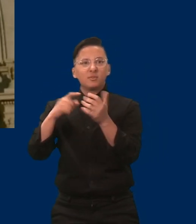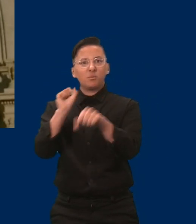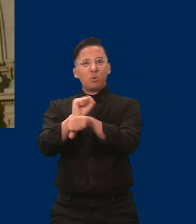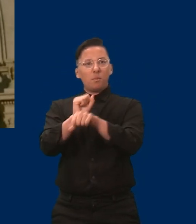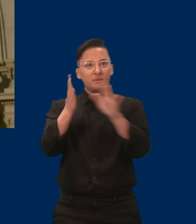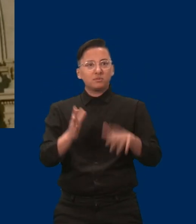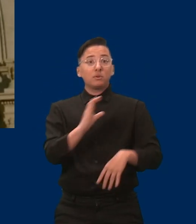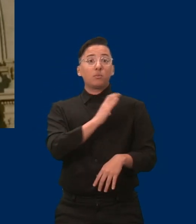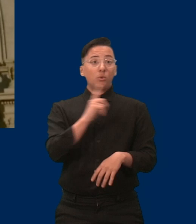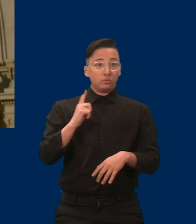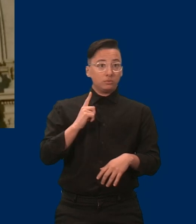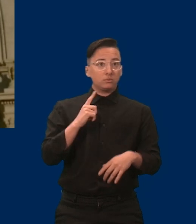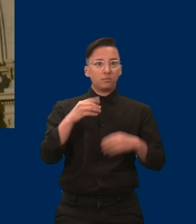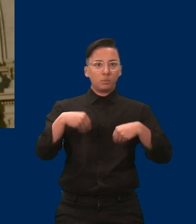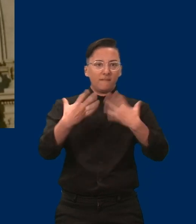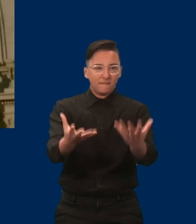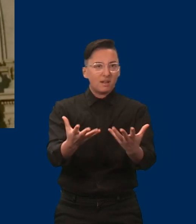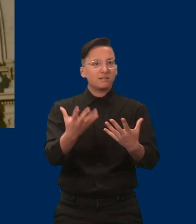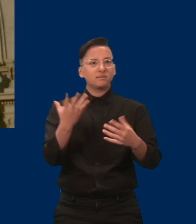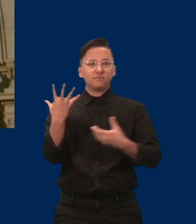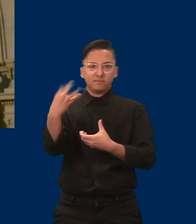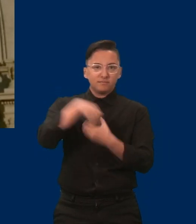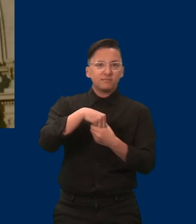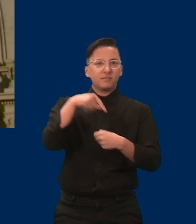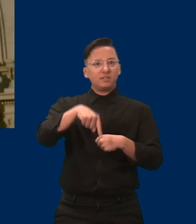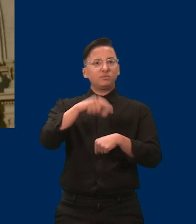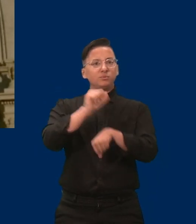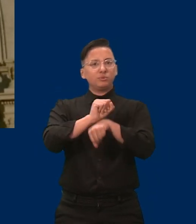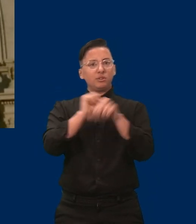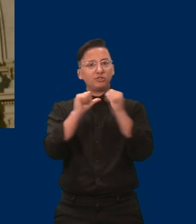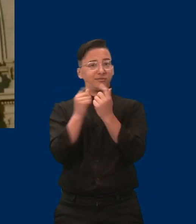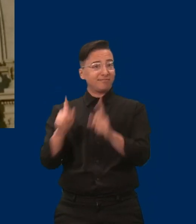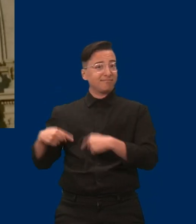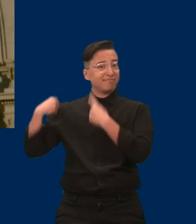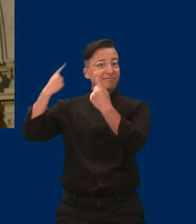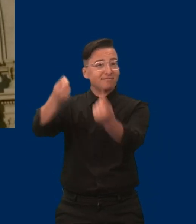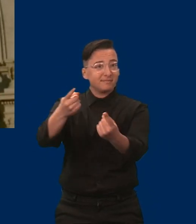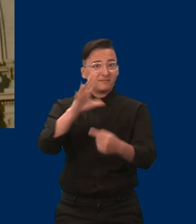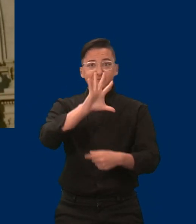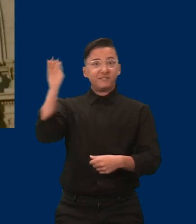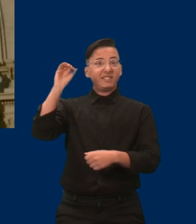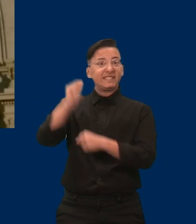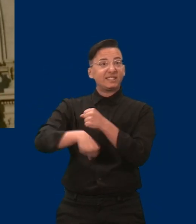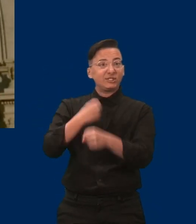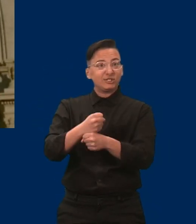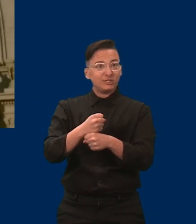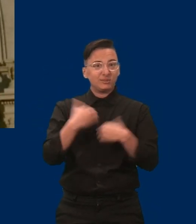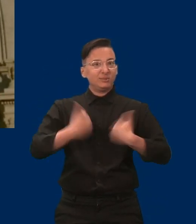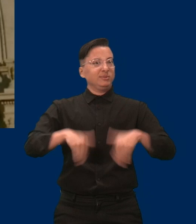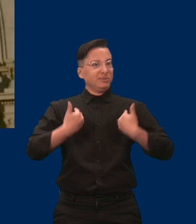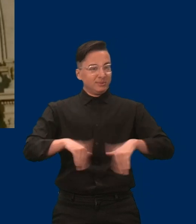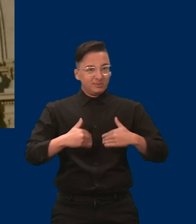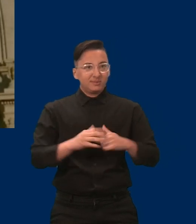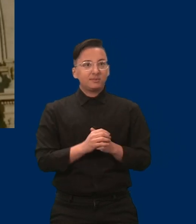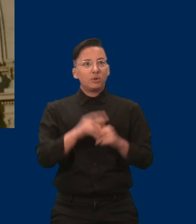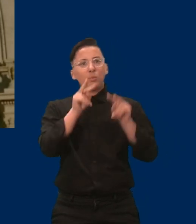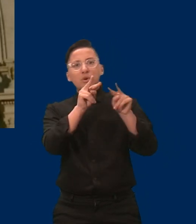over the last five decades. Look out for future announcements regarding our 50th anniversary celebrations.